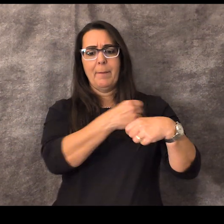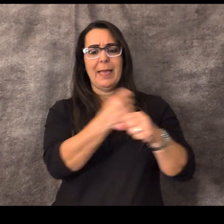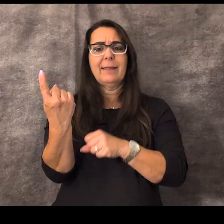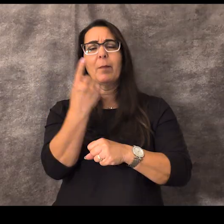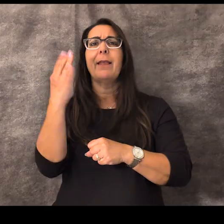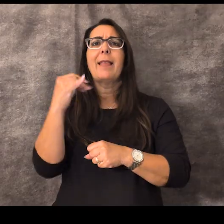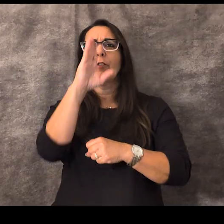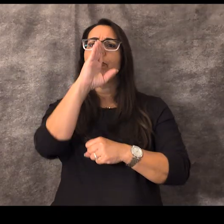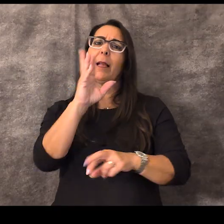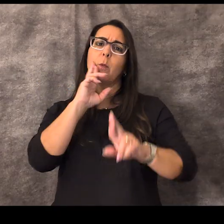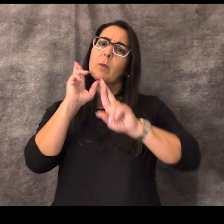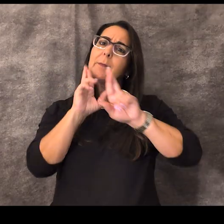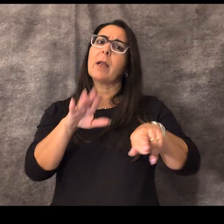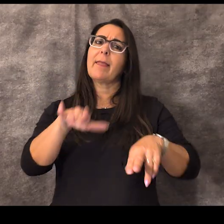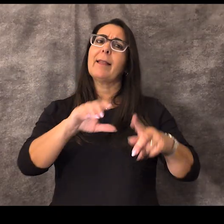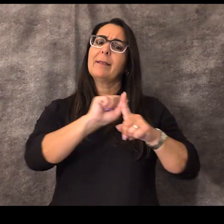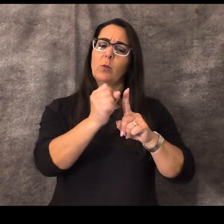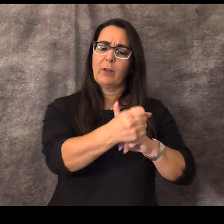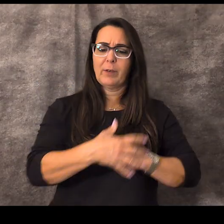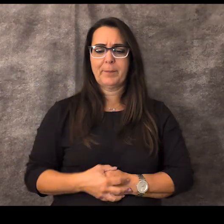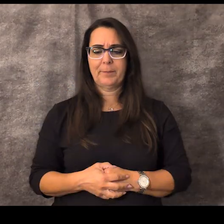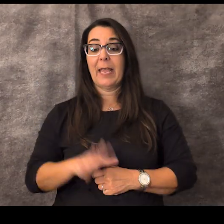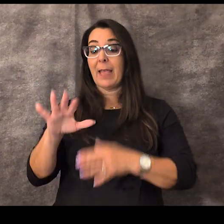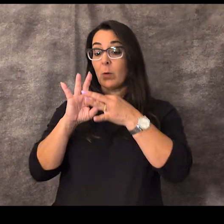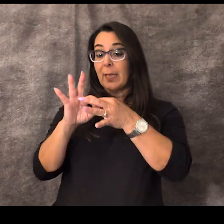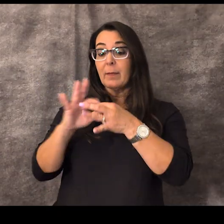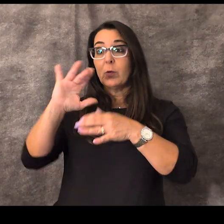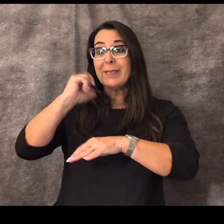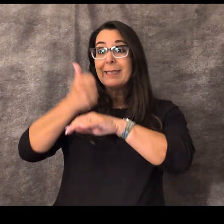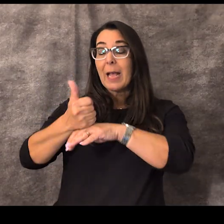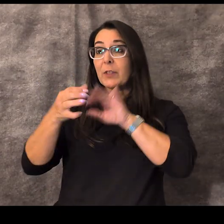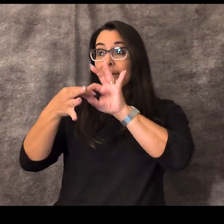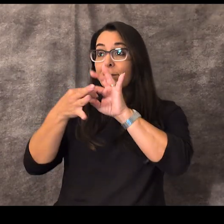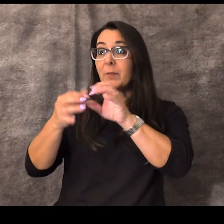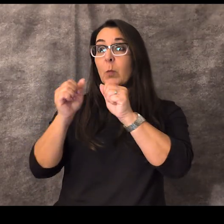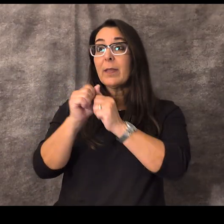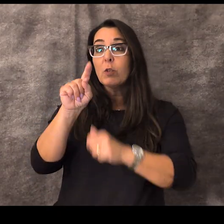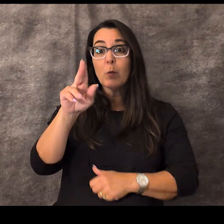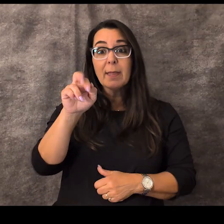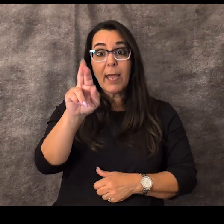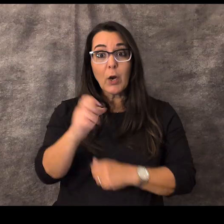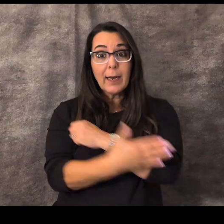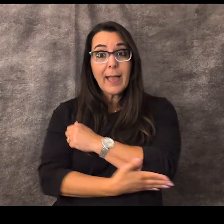(Leslie) The relationship that you were able to establish with the County of Tulare and really through,